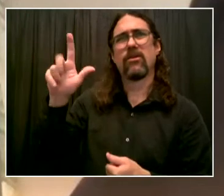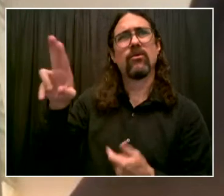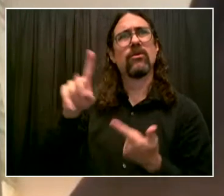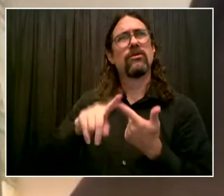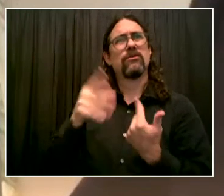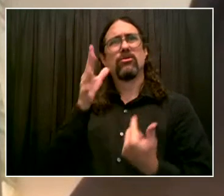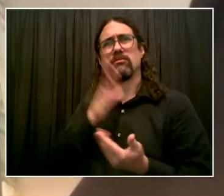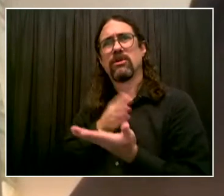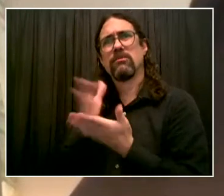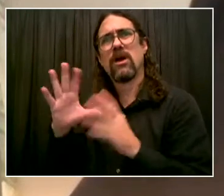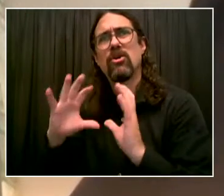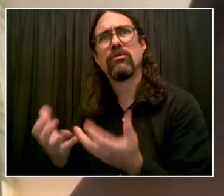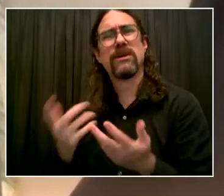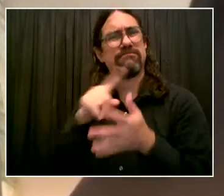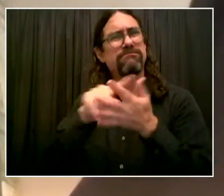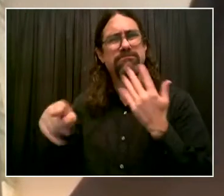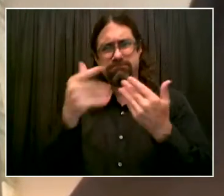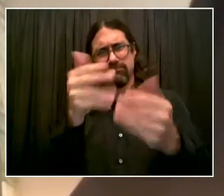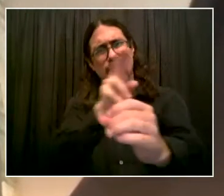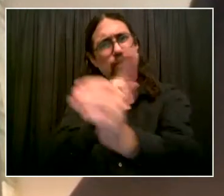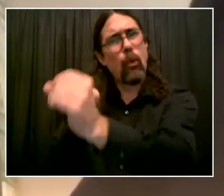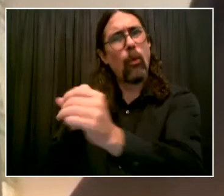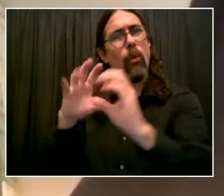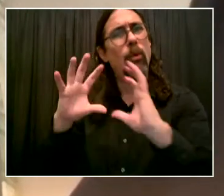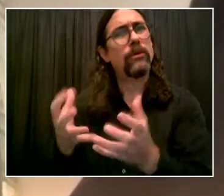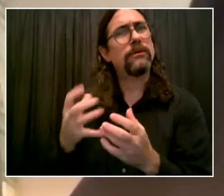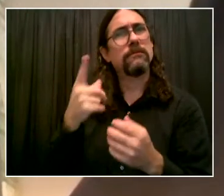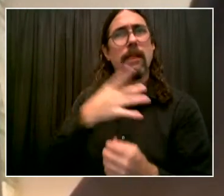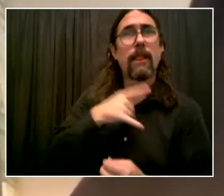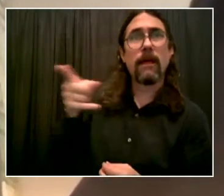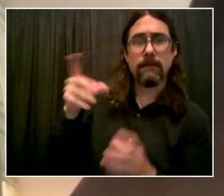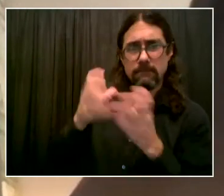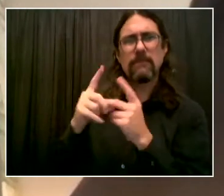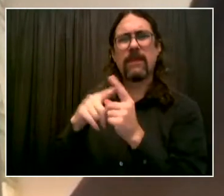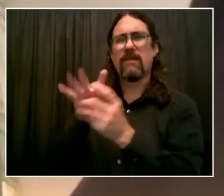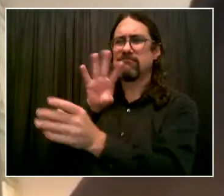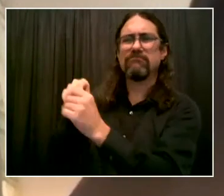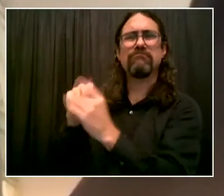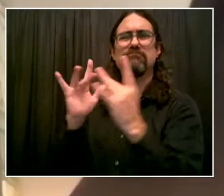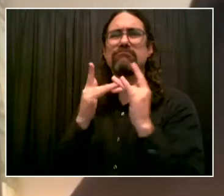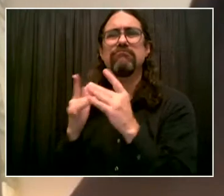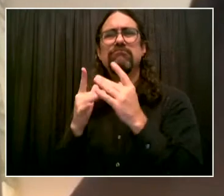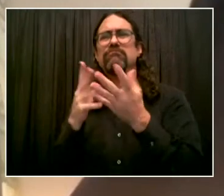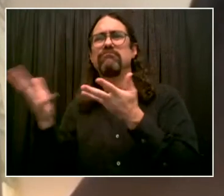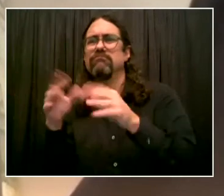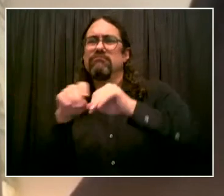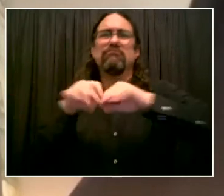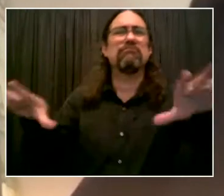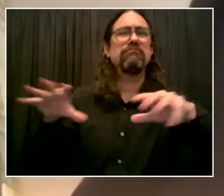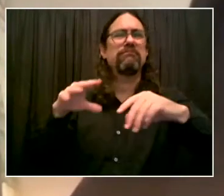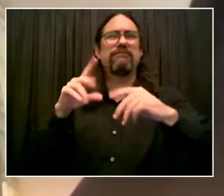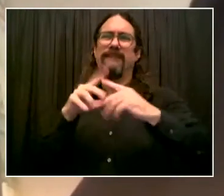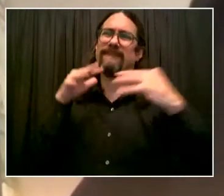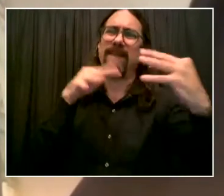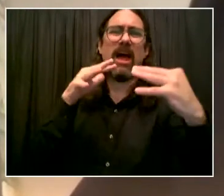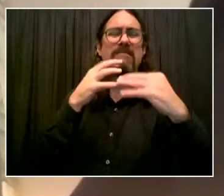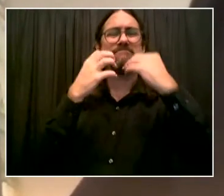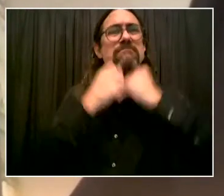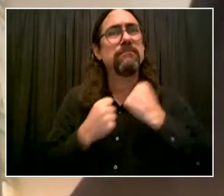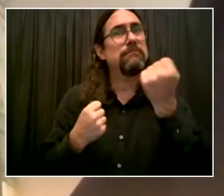TO DO LEGAL WORK